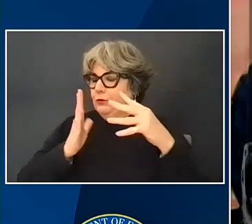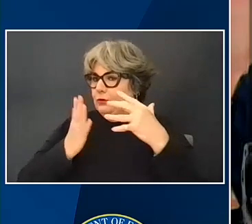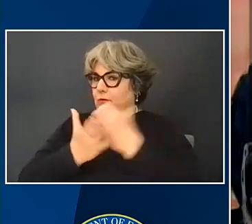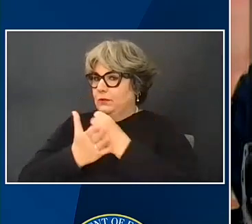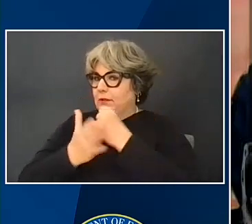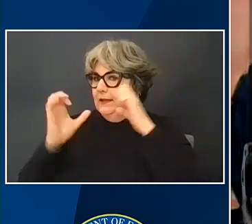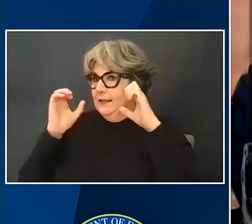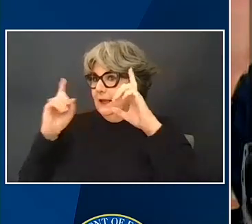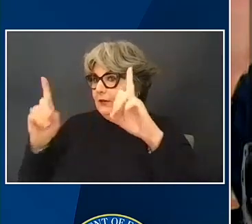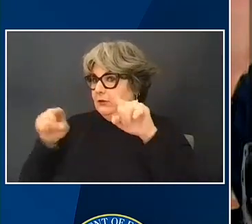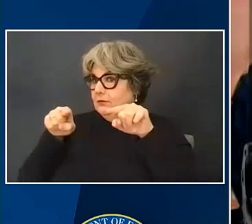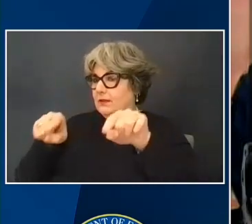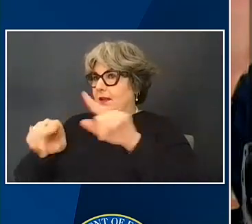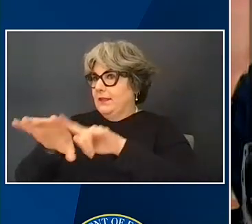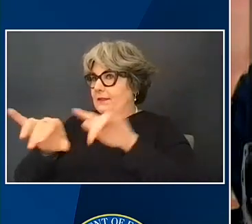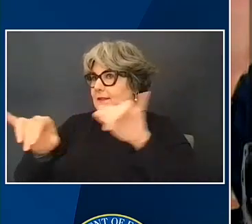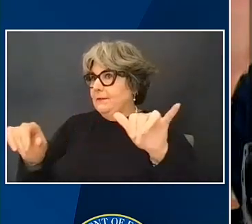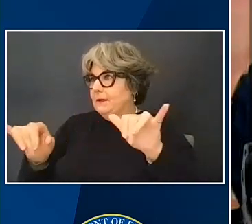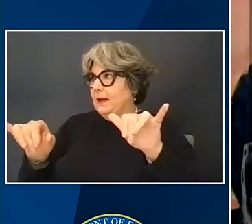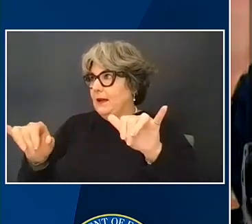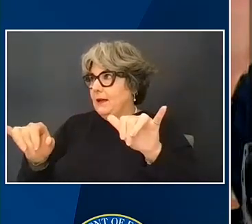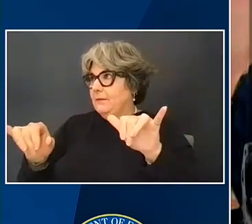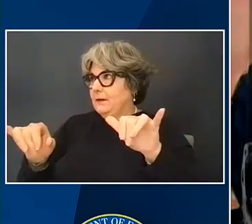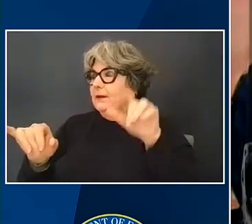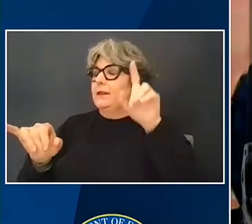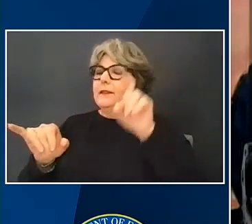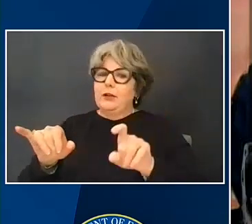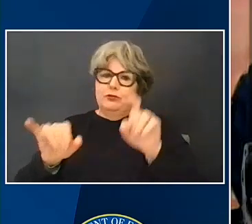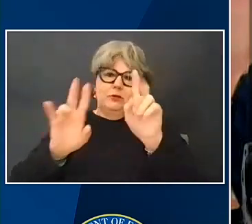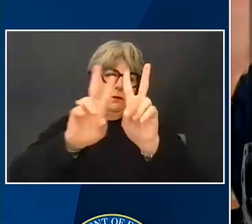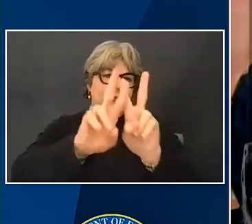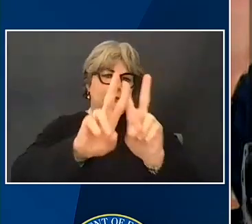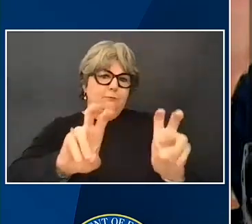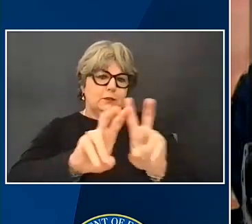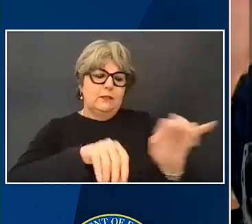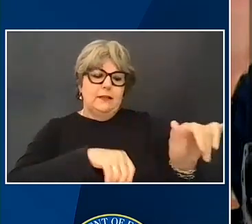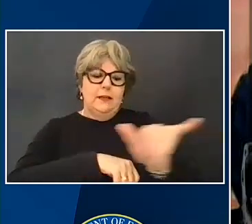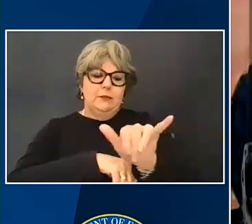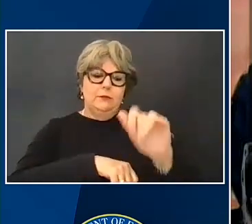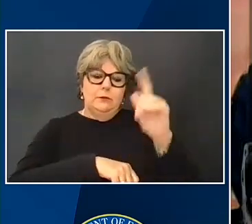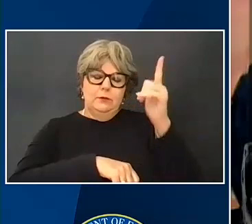something that a commission ought to be looking at. Because it's one thing to say